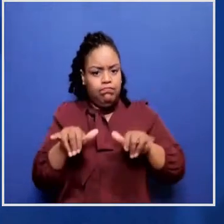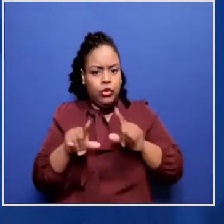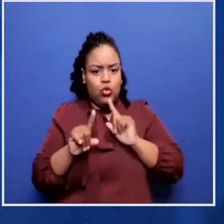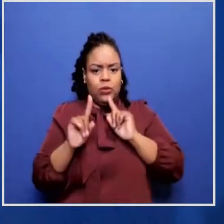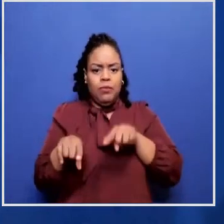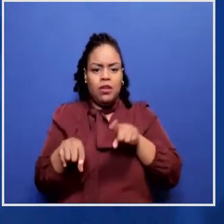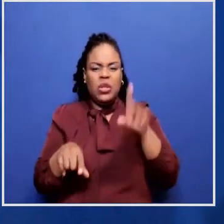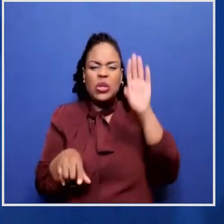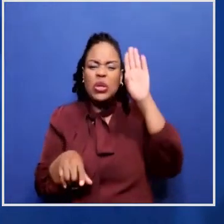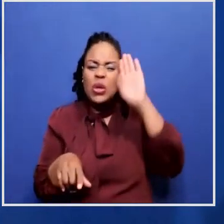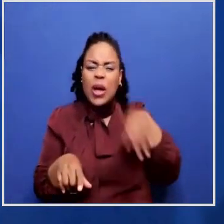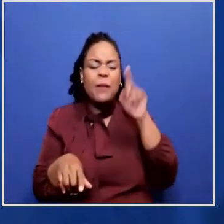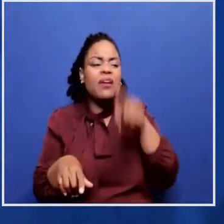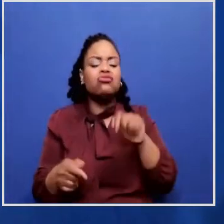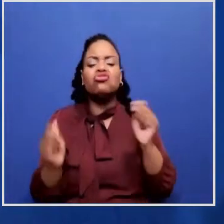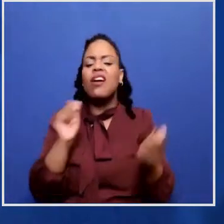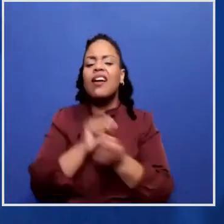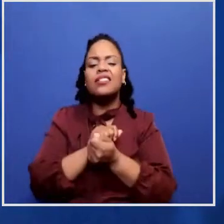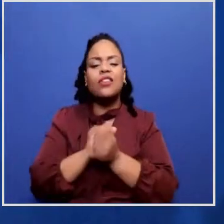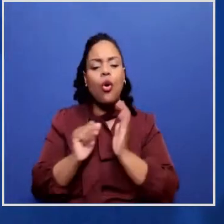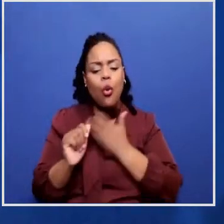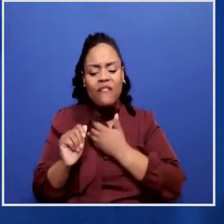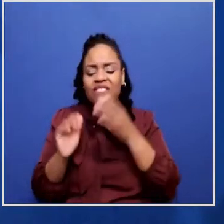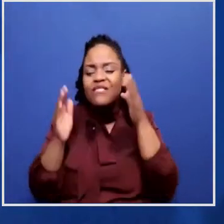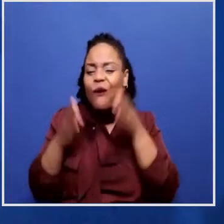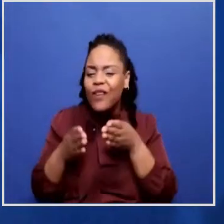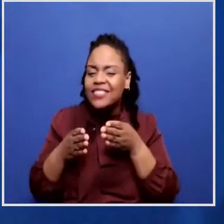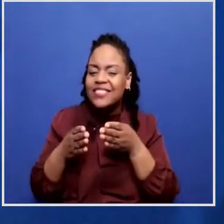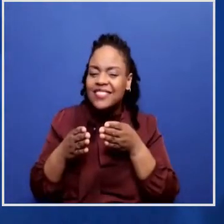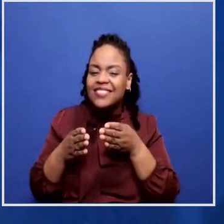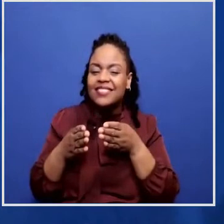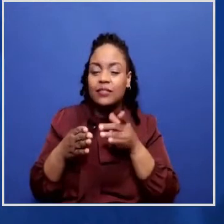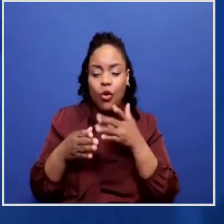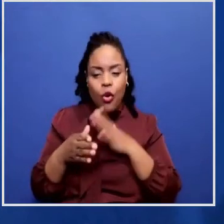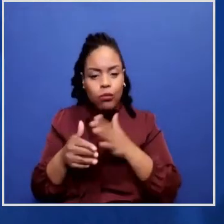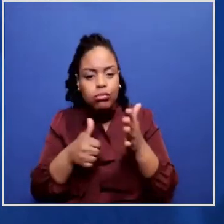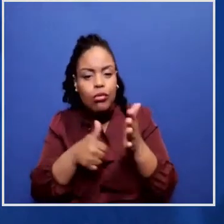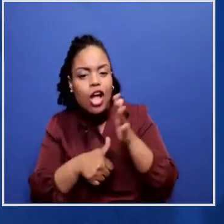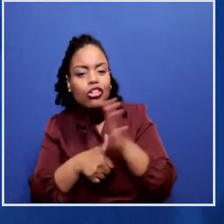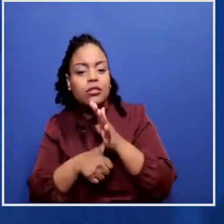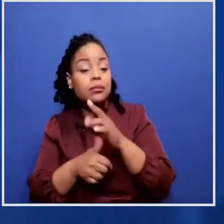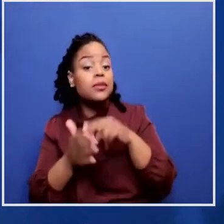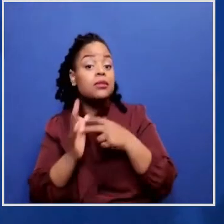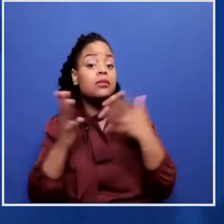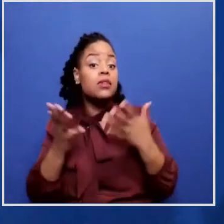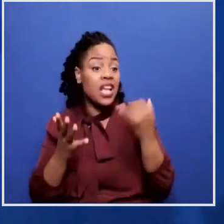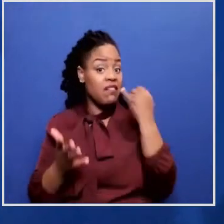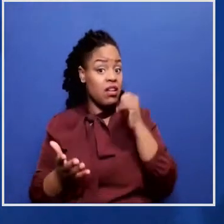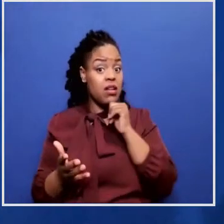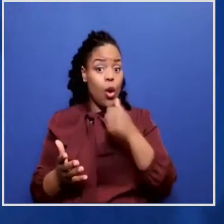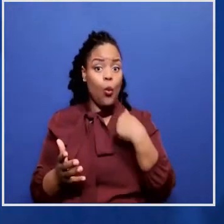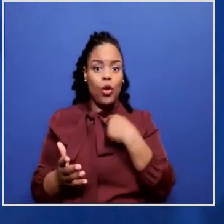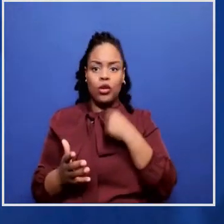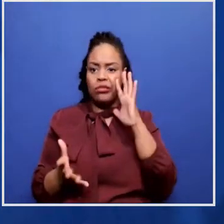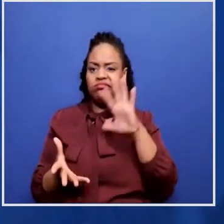FOR HIM, IT WAS A SERIOUS QUEST TO ELICIT A SOUL-SEARCHING RESPONSE. HE KNEW IF WE DID NOT SHIFT OUR